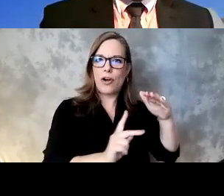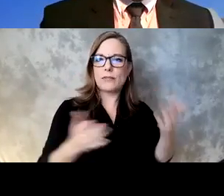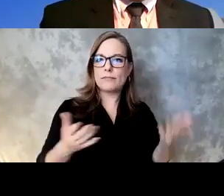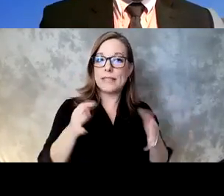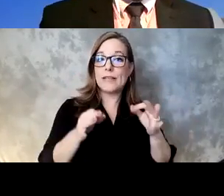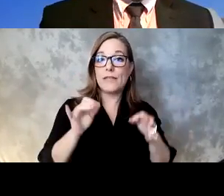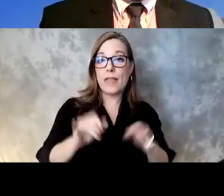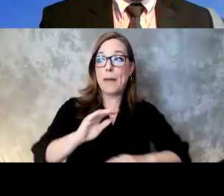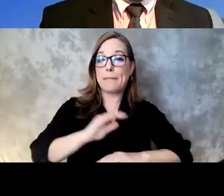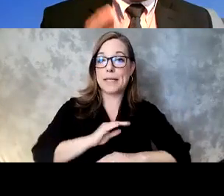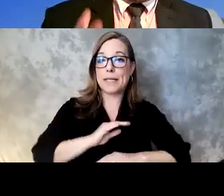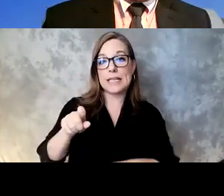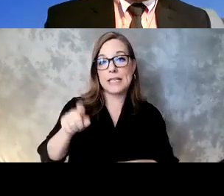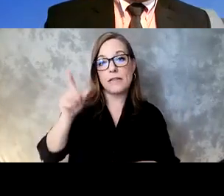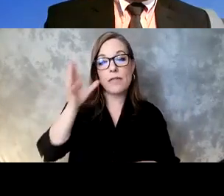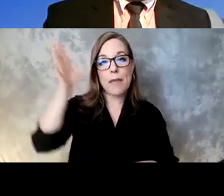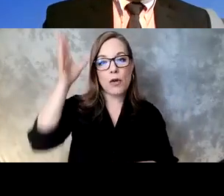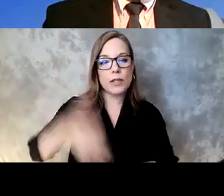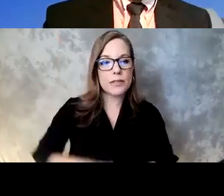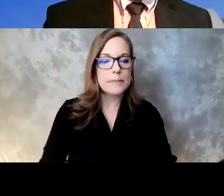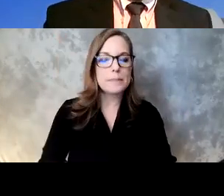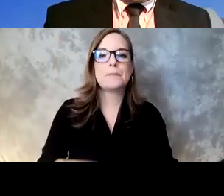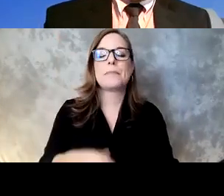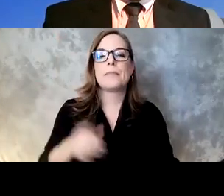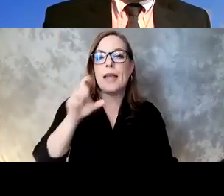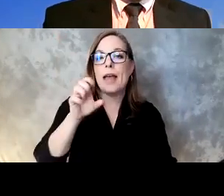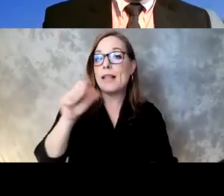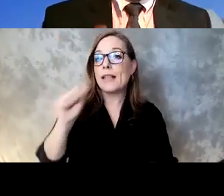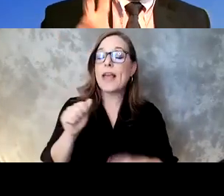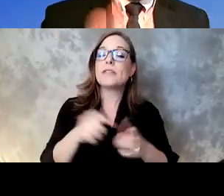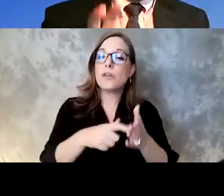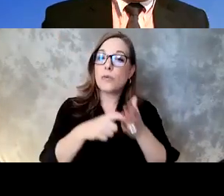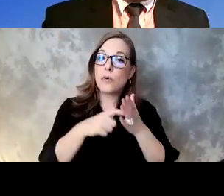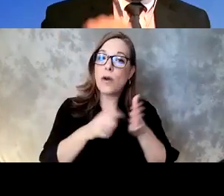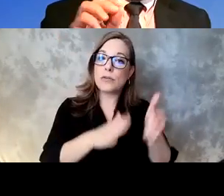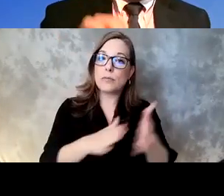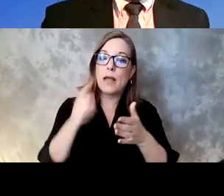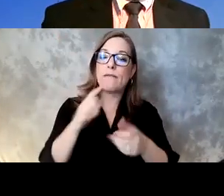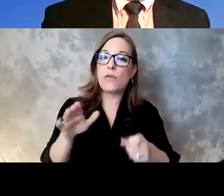In the UPK plans for governing boards LEAs are required to plan for full day learning